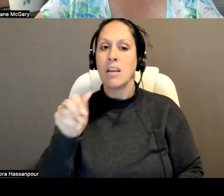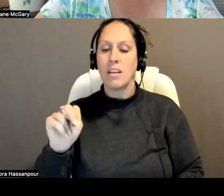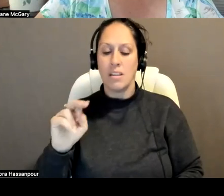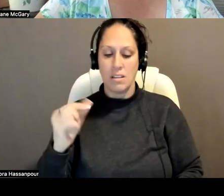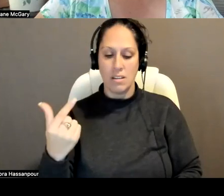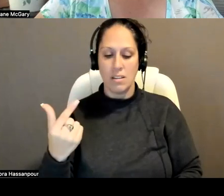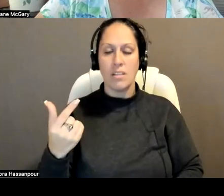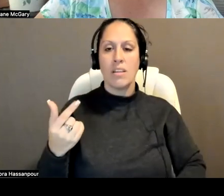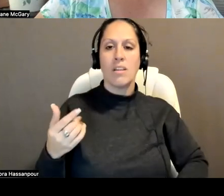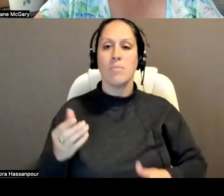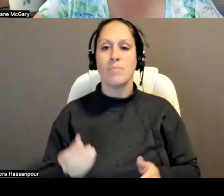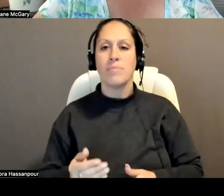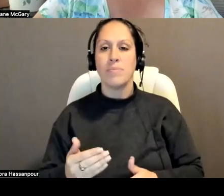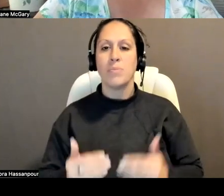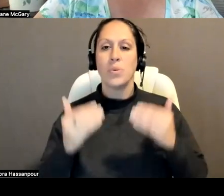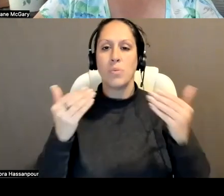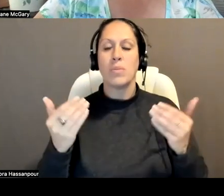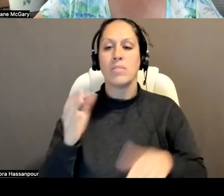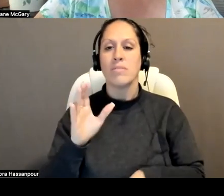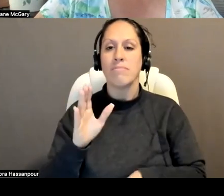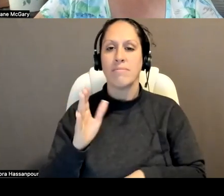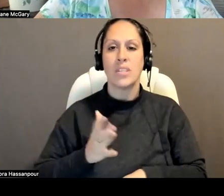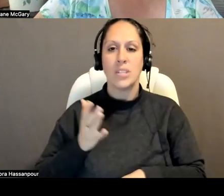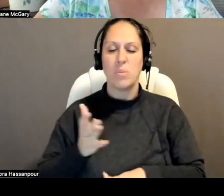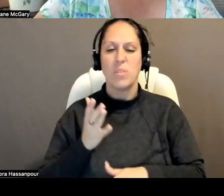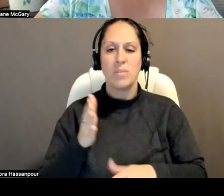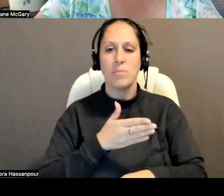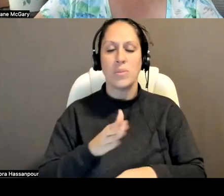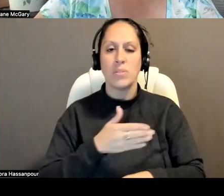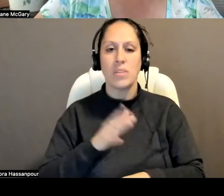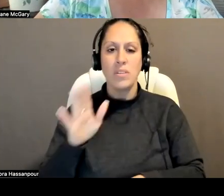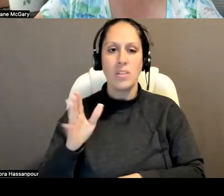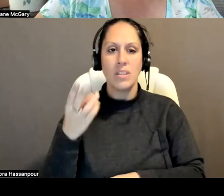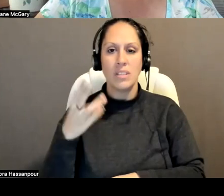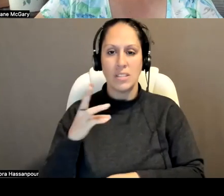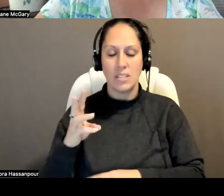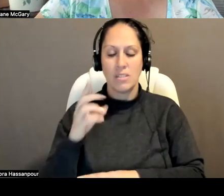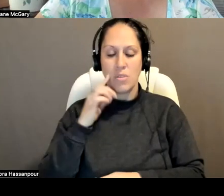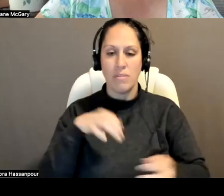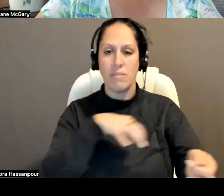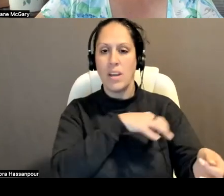music. One example is her 2016 premiere of the Sonata for Violin and Piano by Daniel